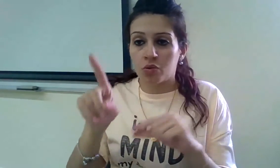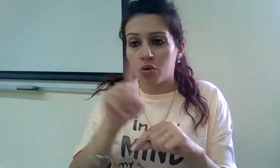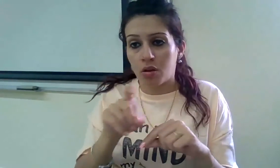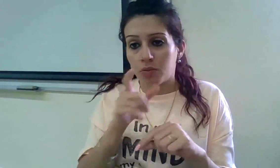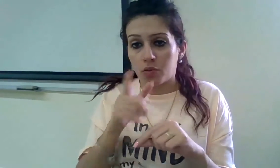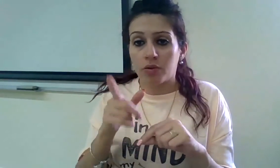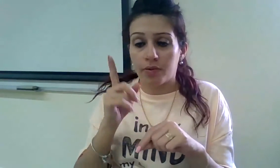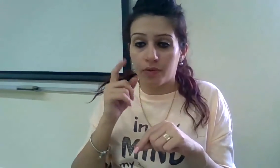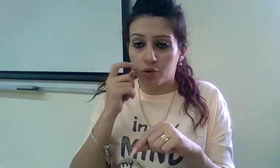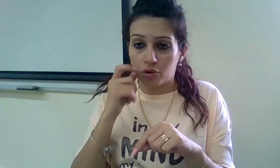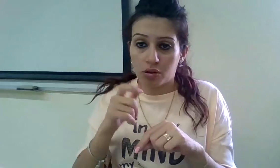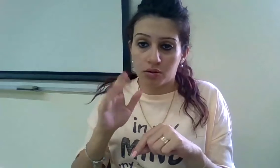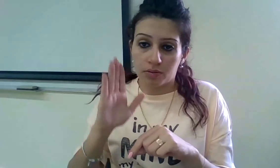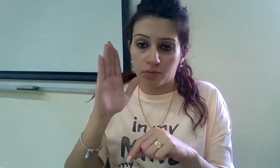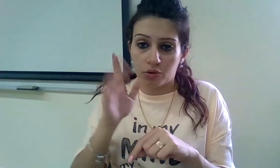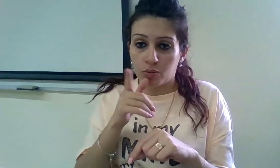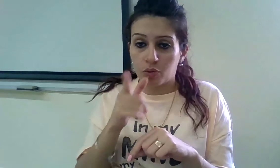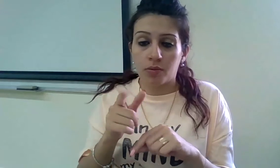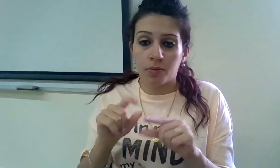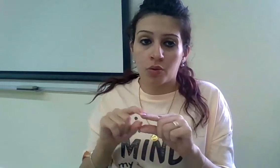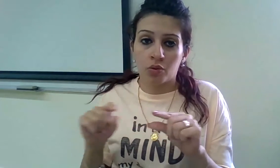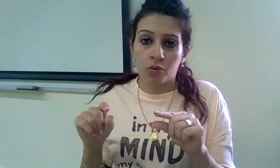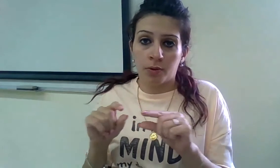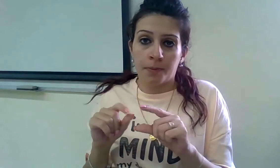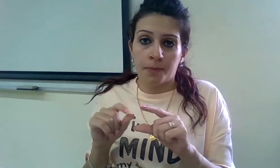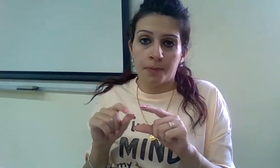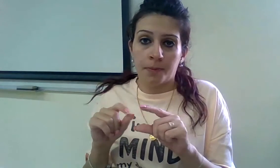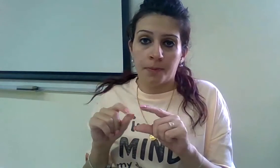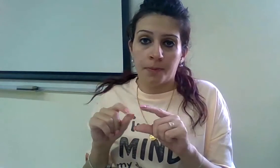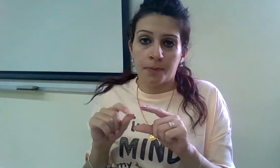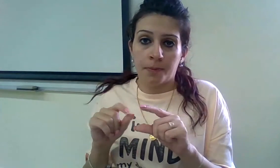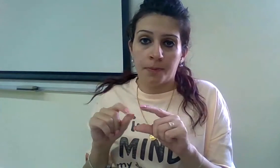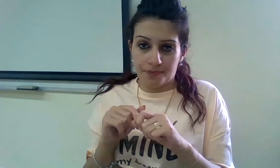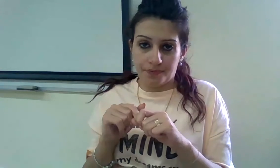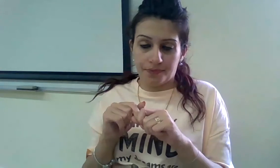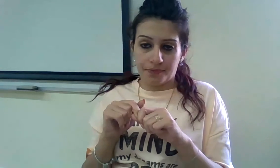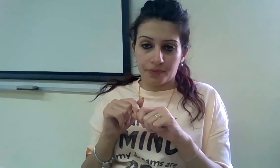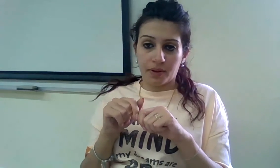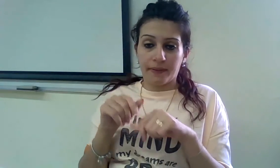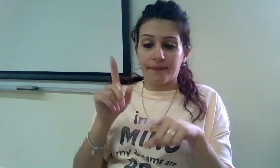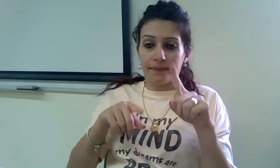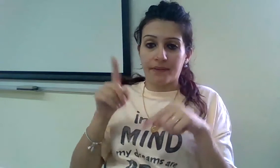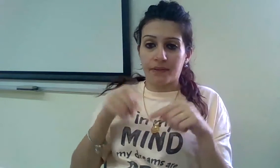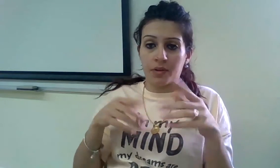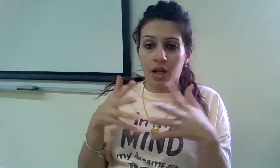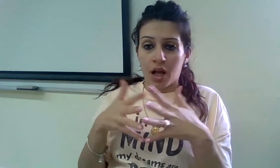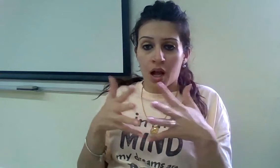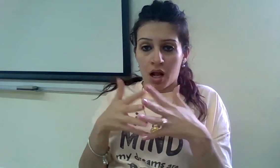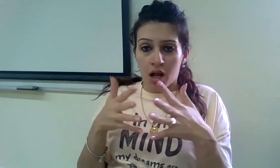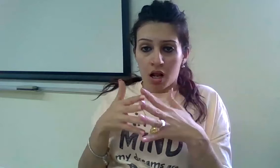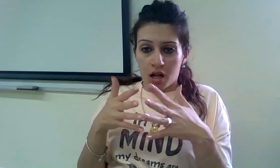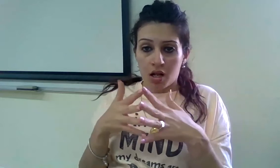Do you want me to answer to this question live, about the system and laws?